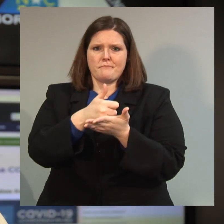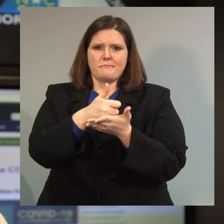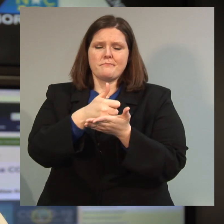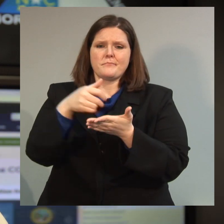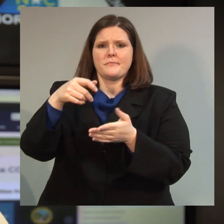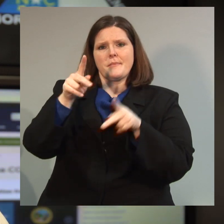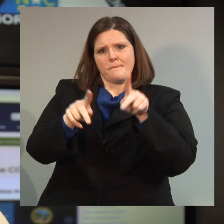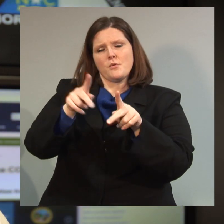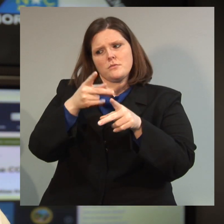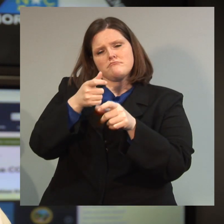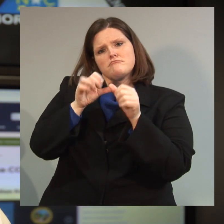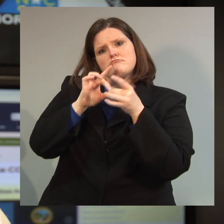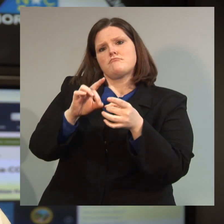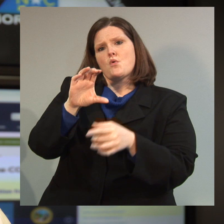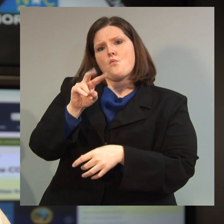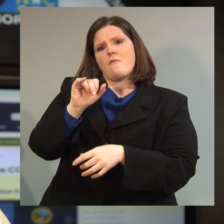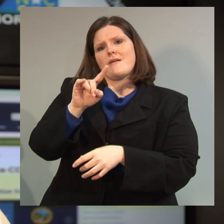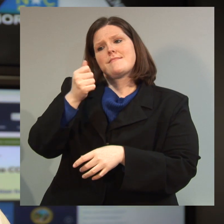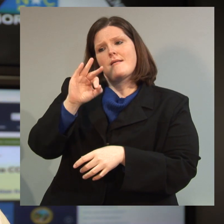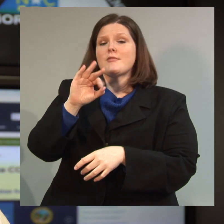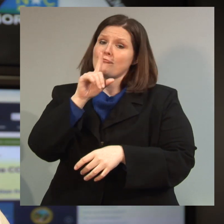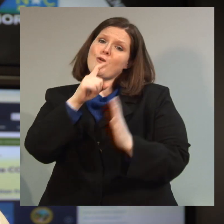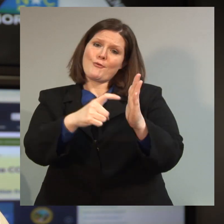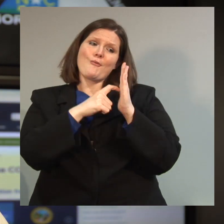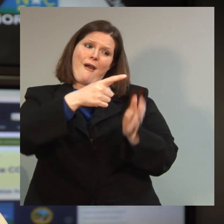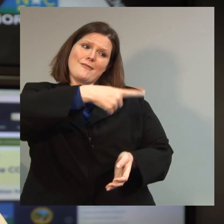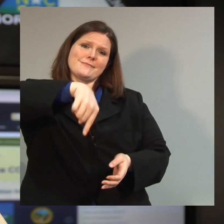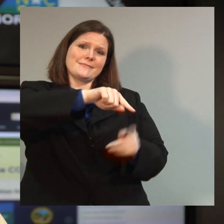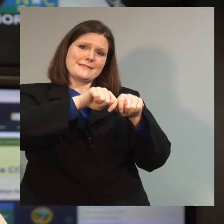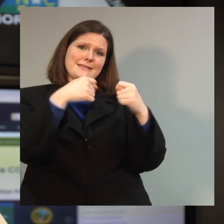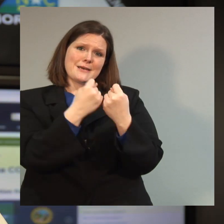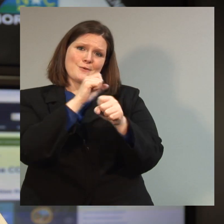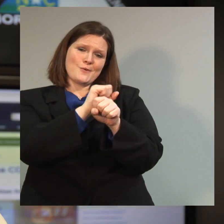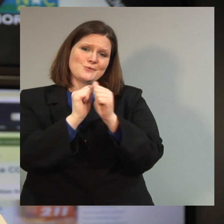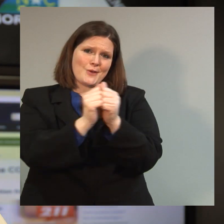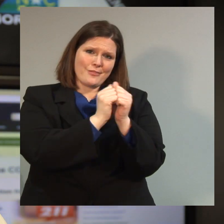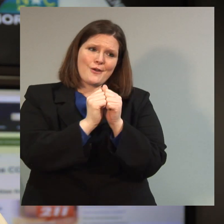This is truly a team effort – and I’m glad everyone is rising to the challenges of this moment.